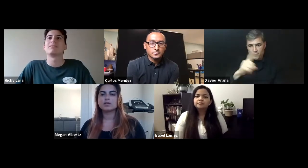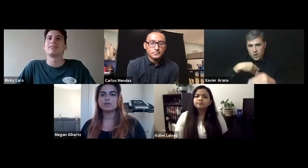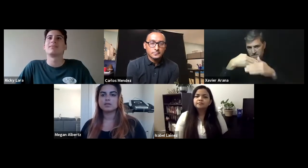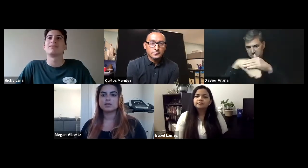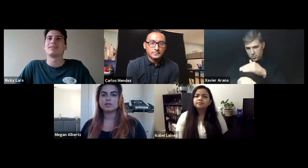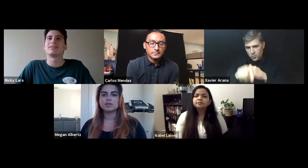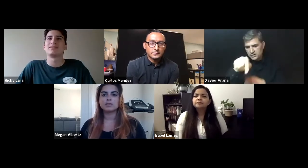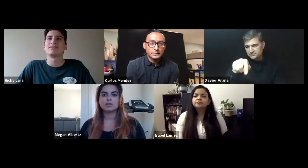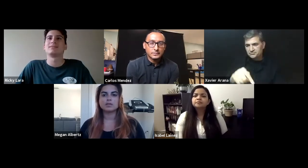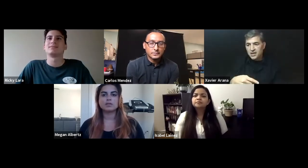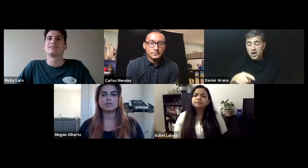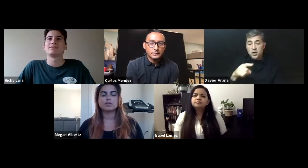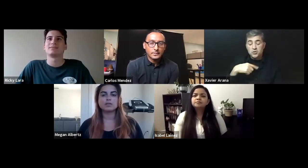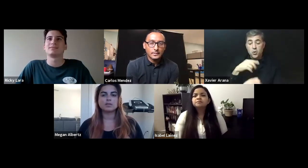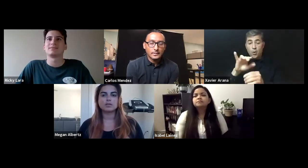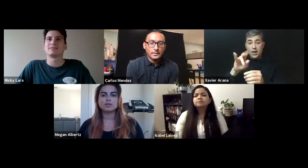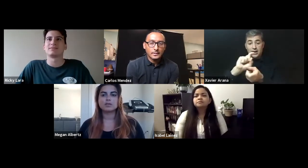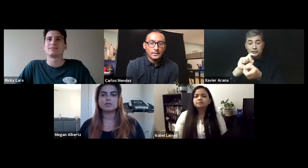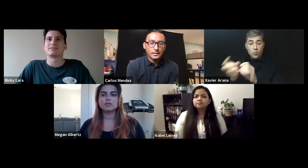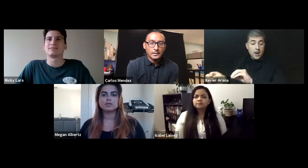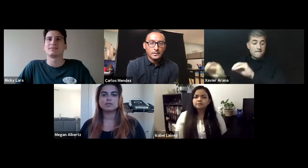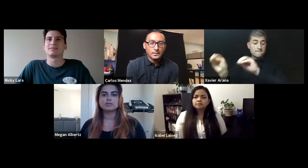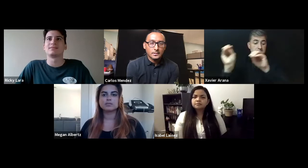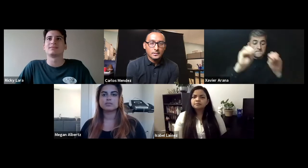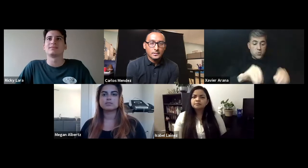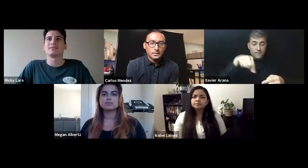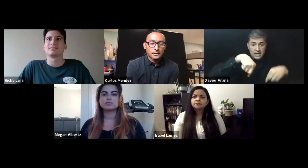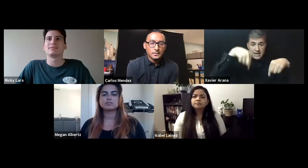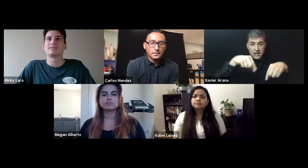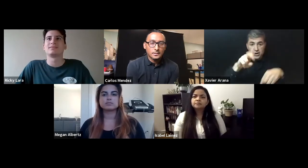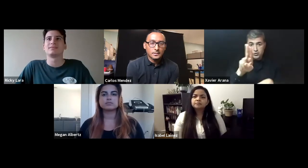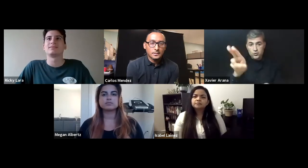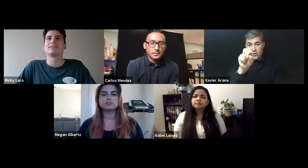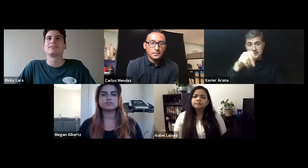And so, I was born in Nicaragua. My parents named me Xavier.